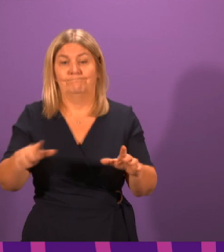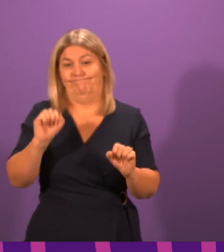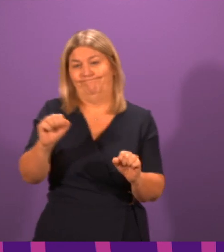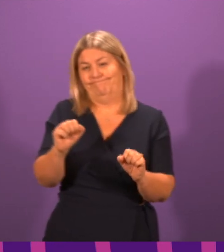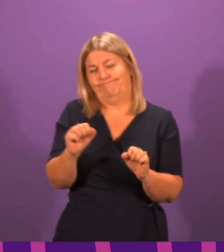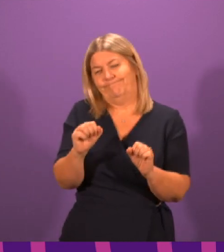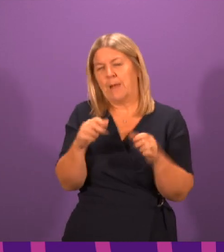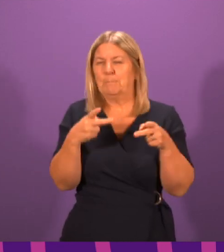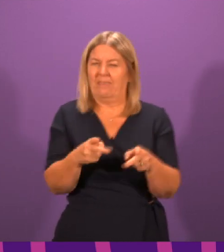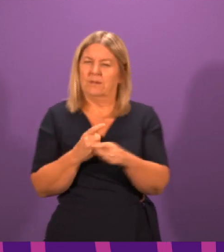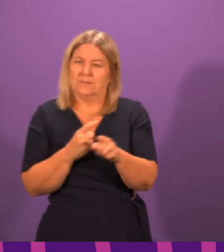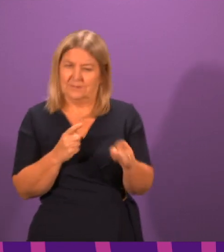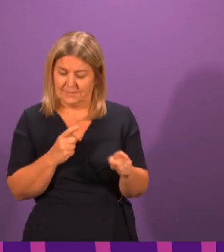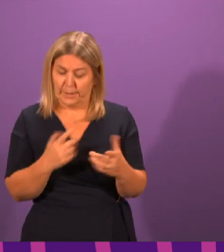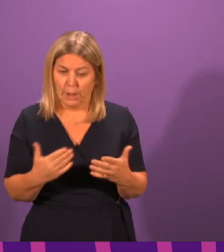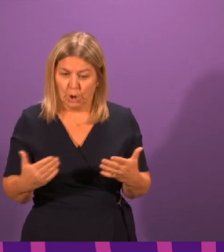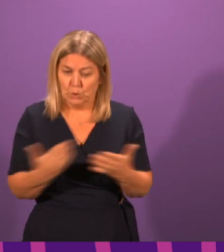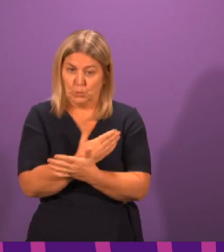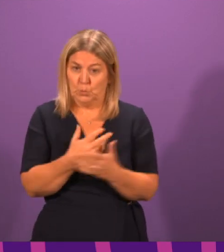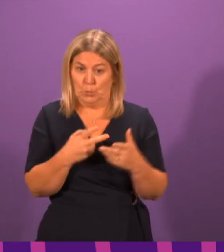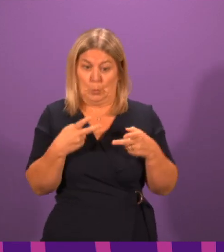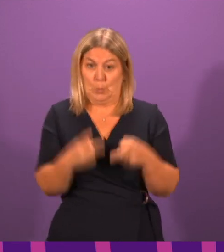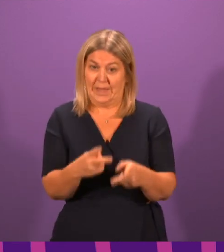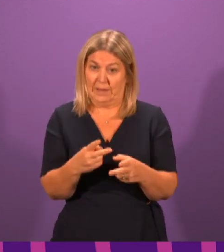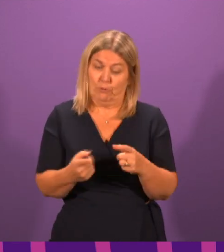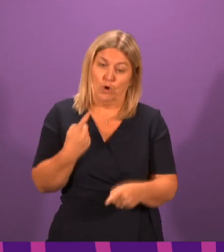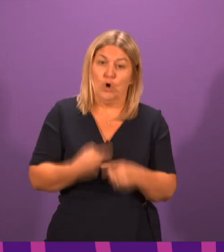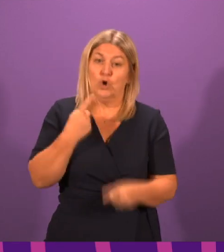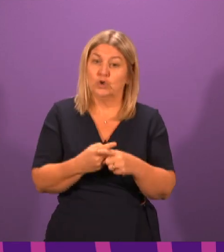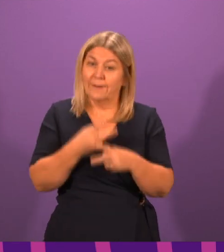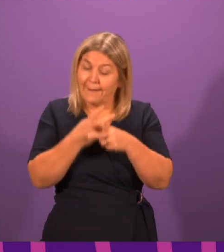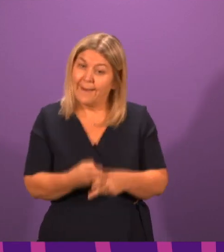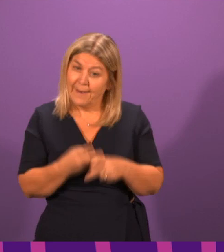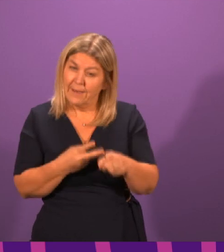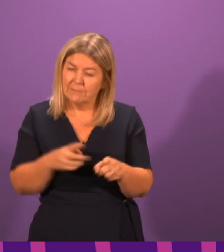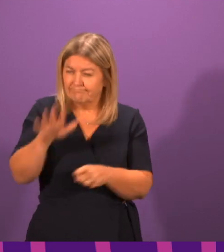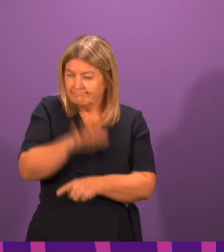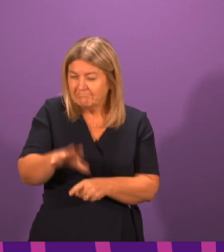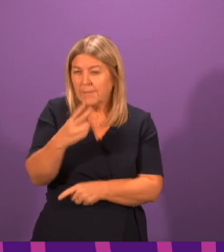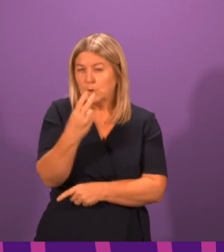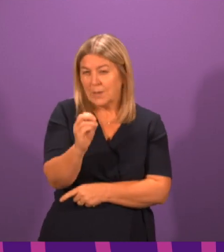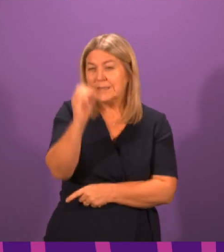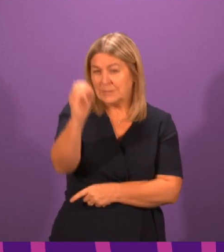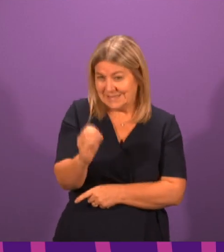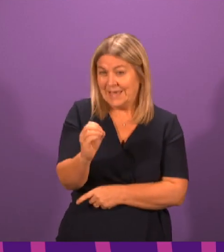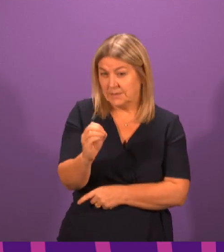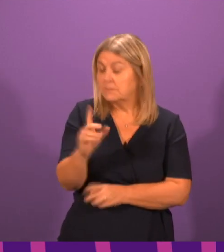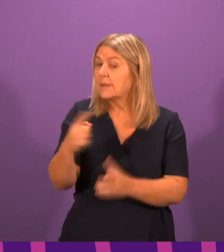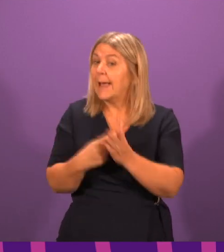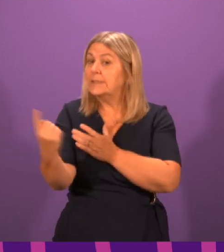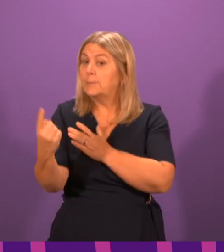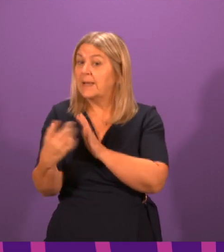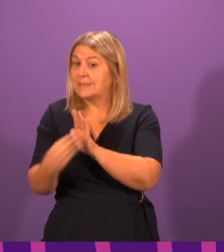that underlies the redesign of urgent care—which is independent modelling that